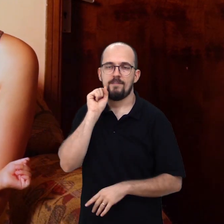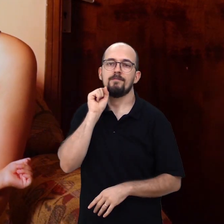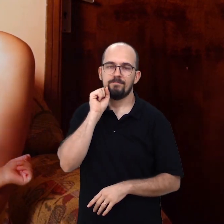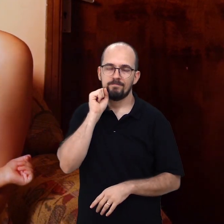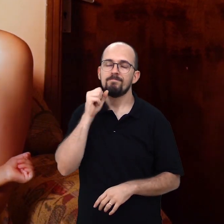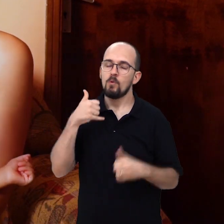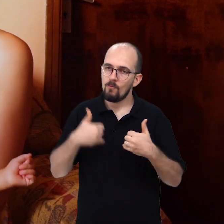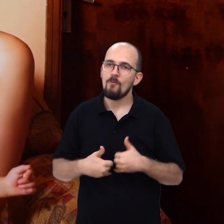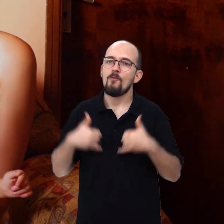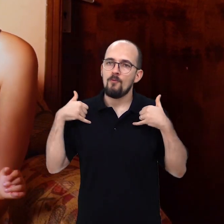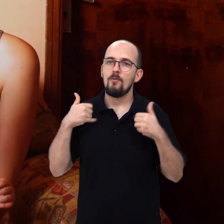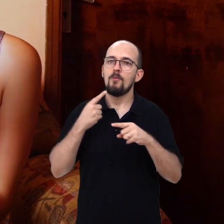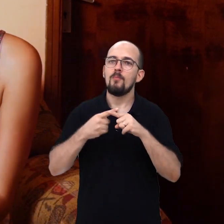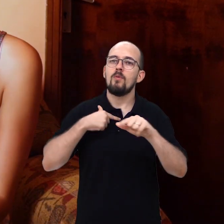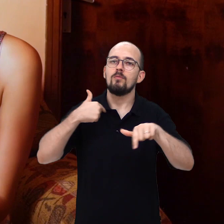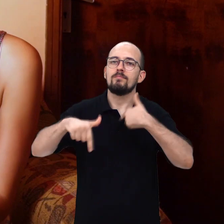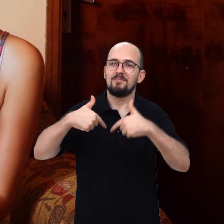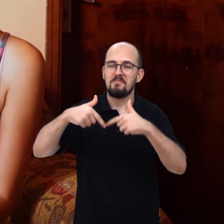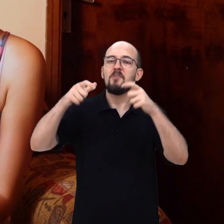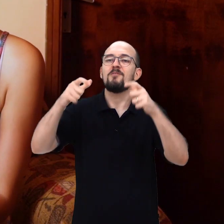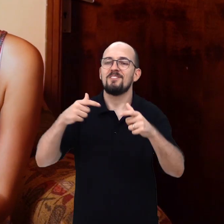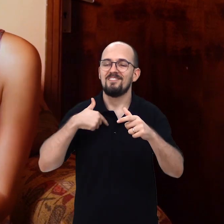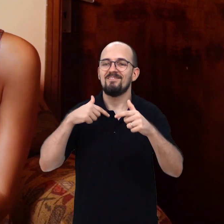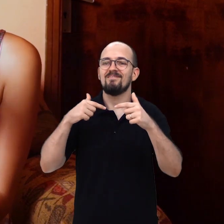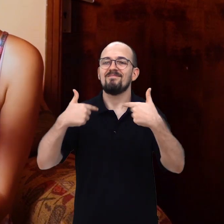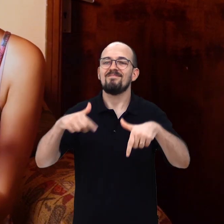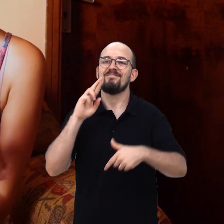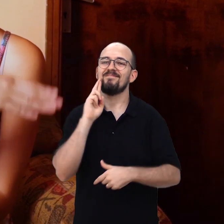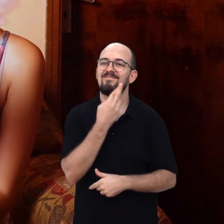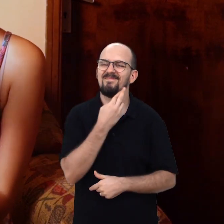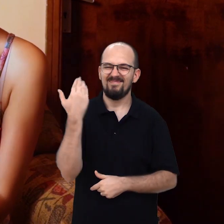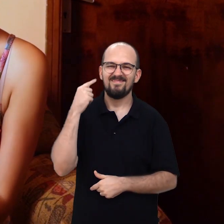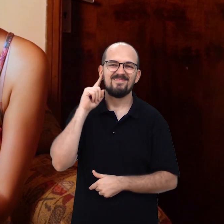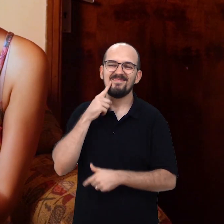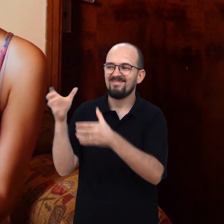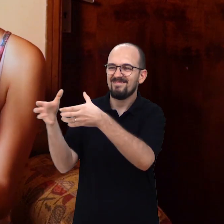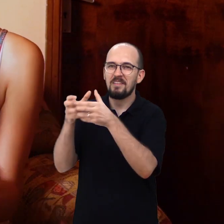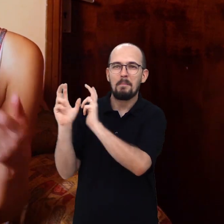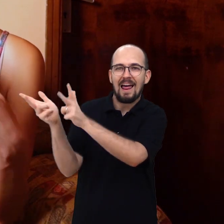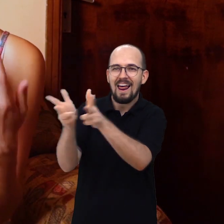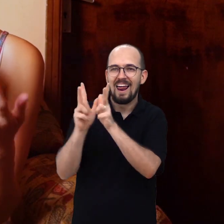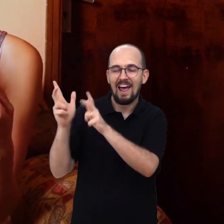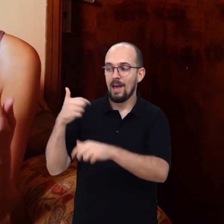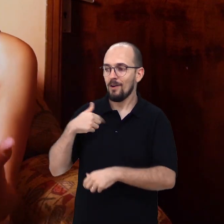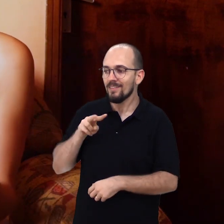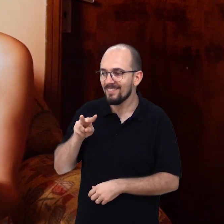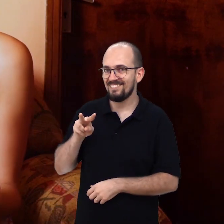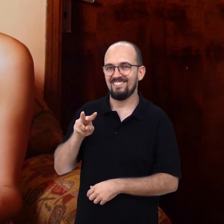You know, I'm proud of him! For instance, I work at a restaurant. Recently, some folks went there and all of them were signing…